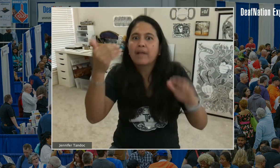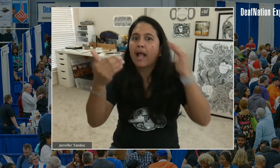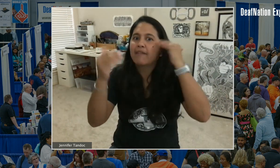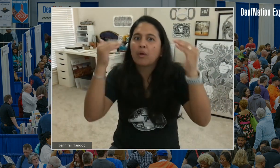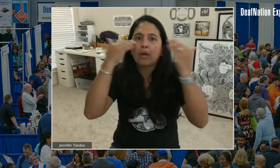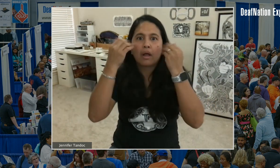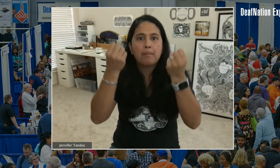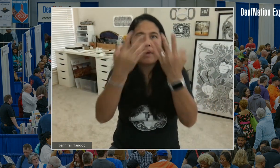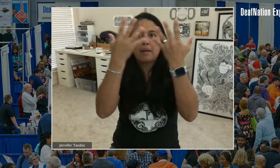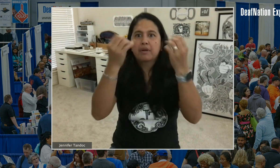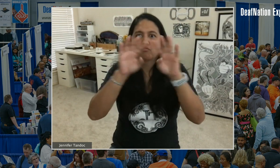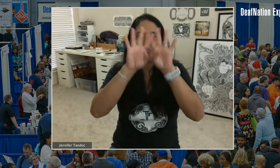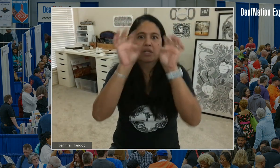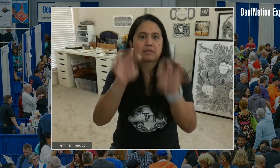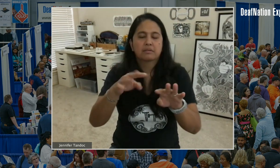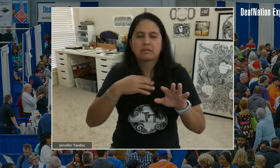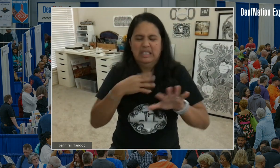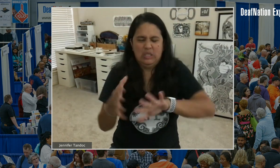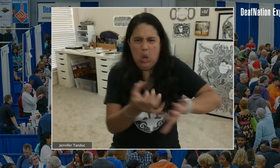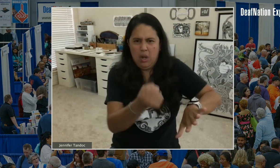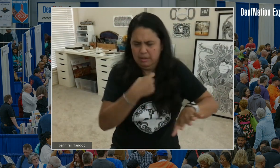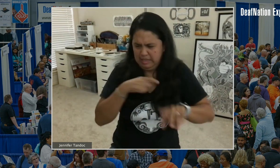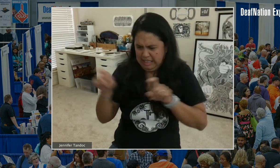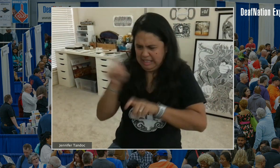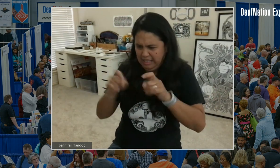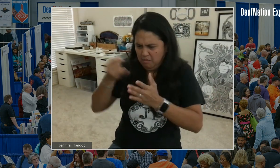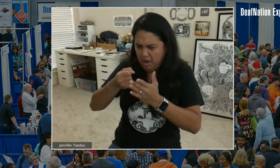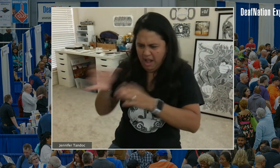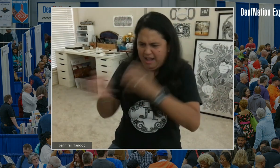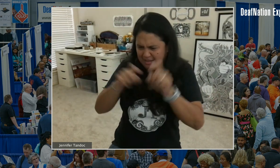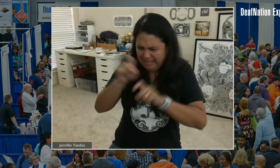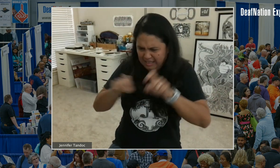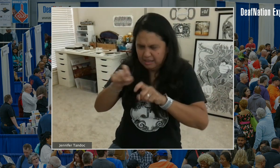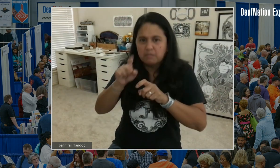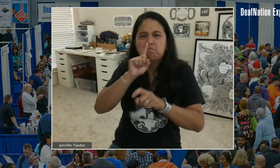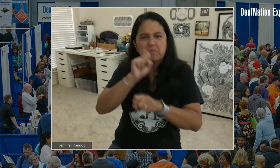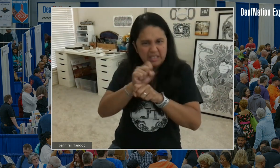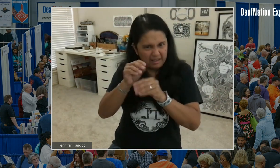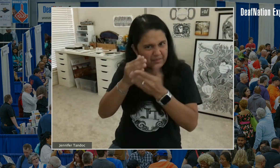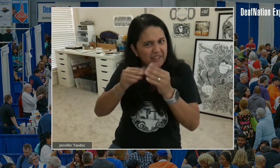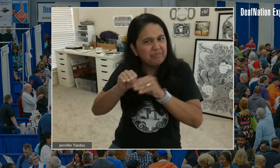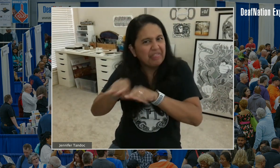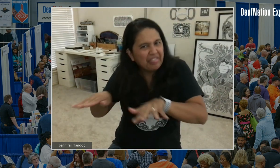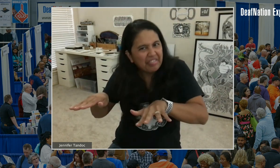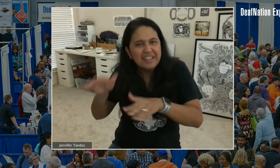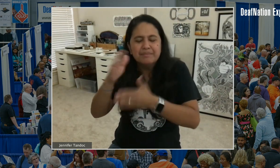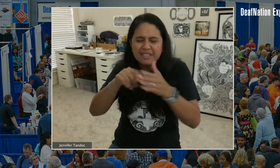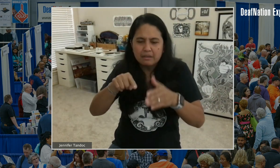You never know, there were many questions. I experimented and some did smear,